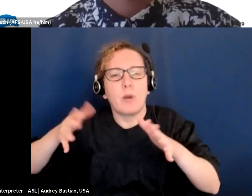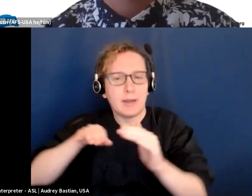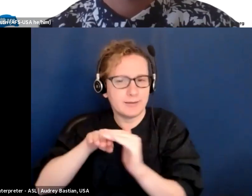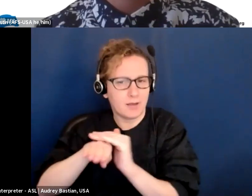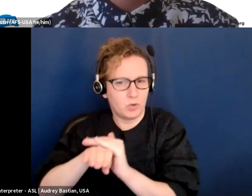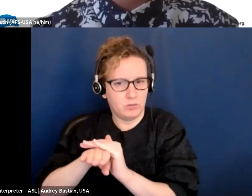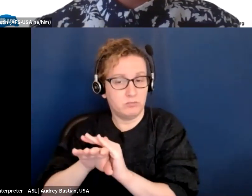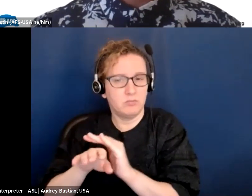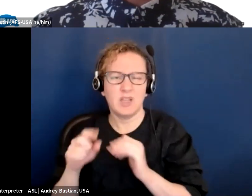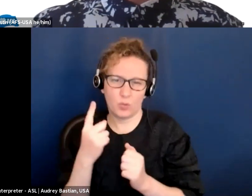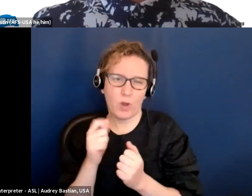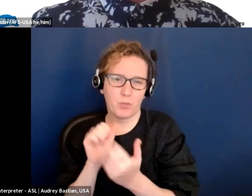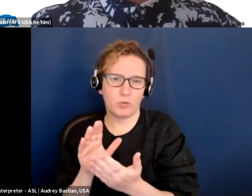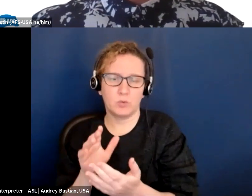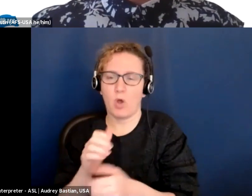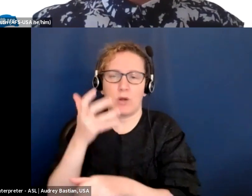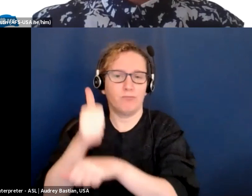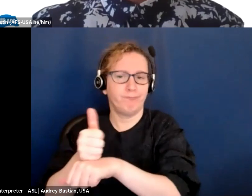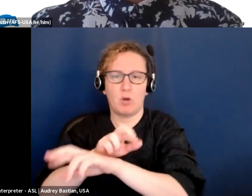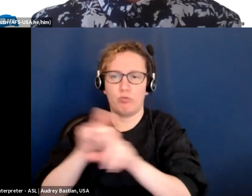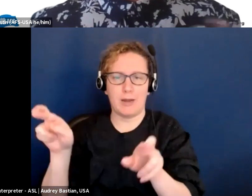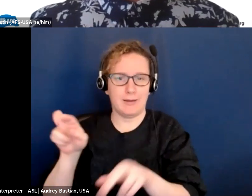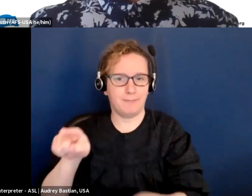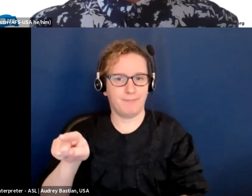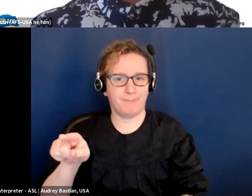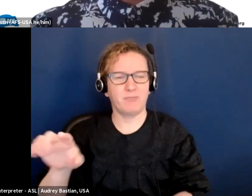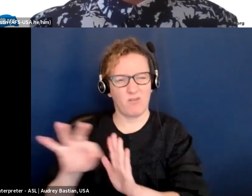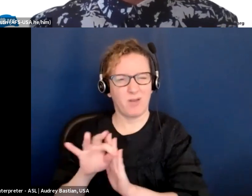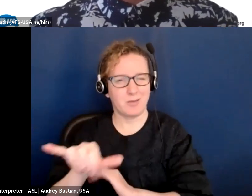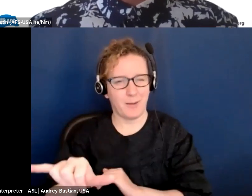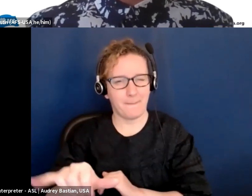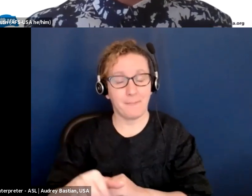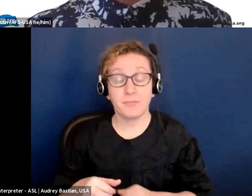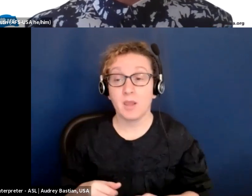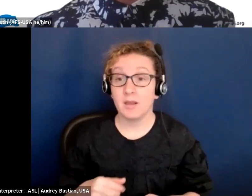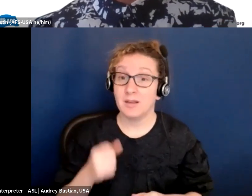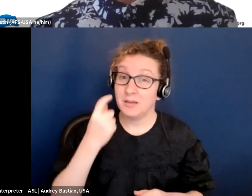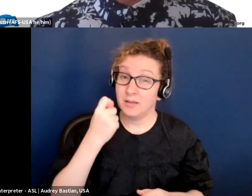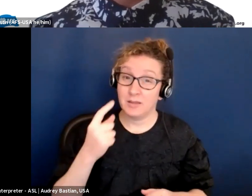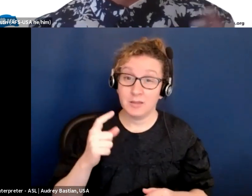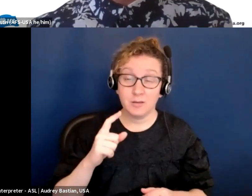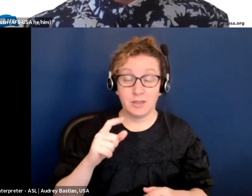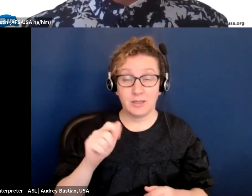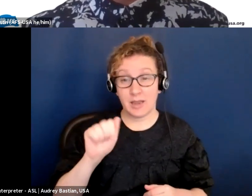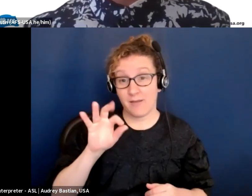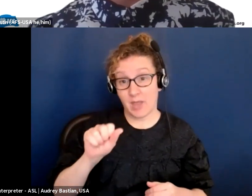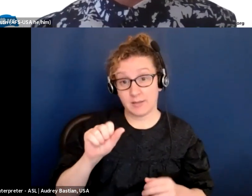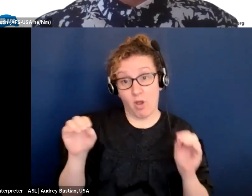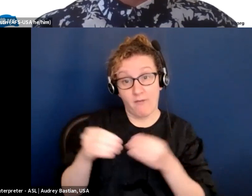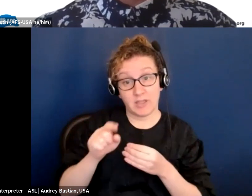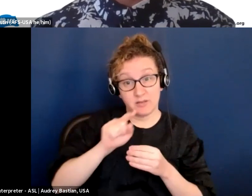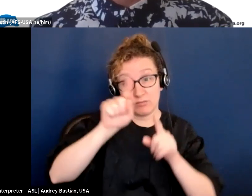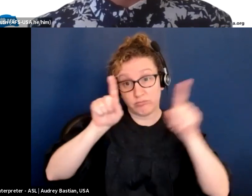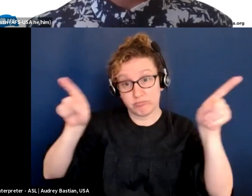Again, it is always up to the host families at the AFS office that has been able to recruit